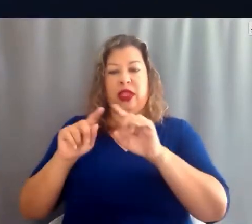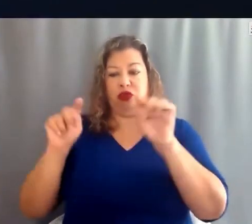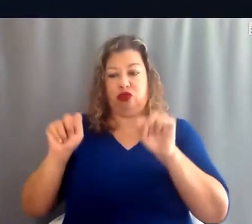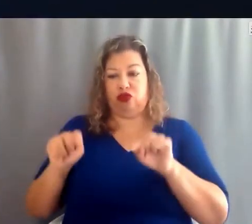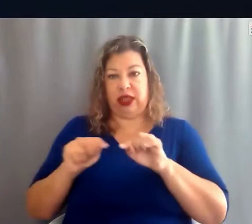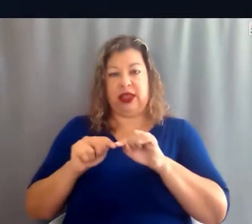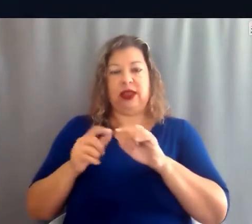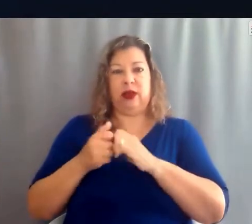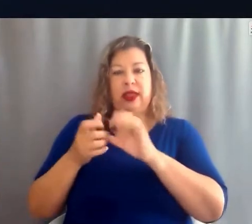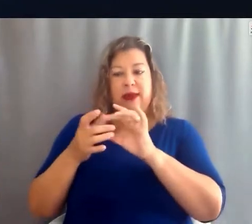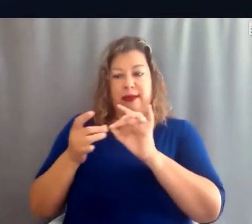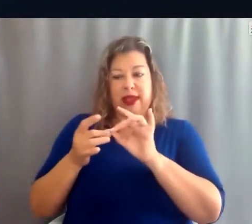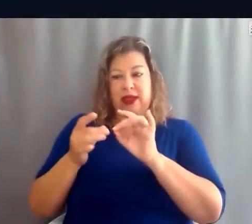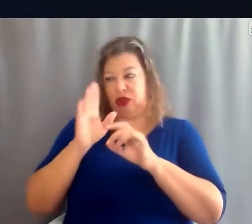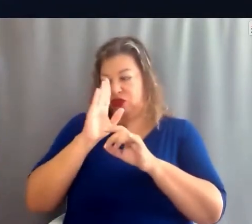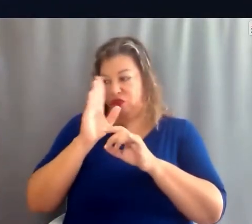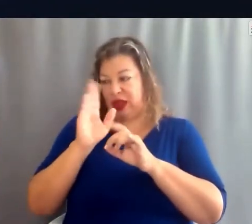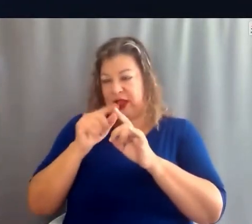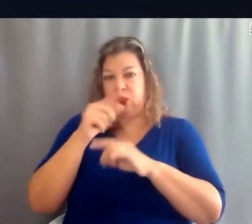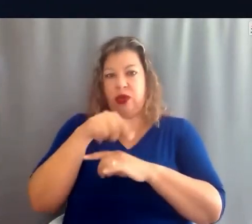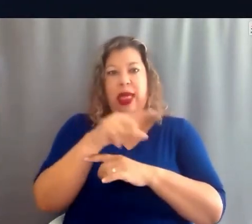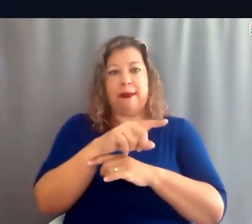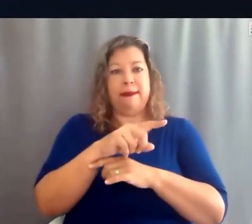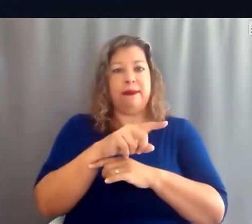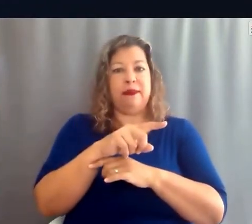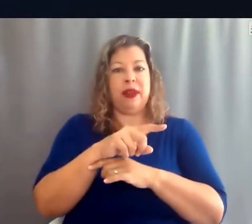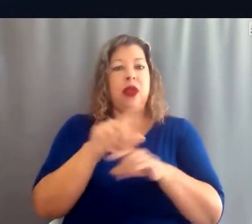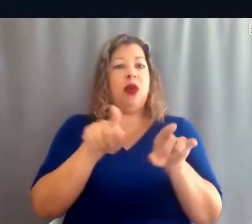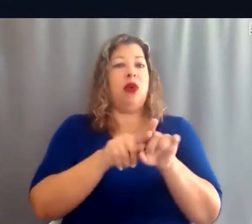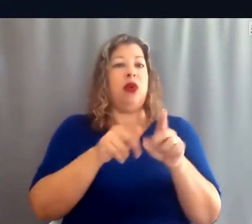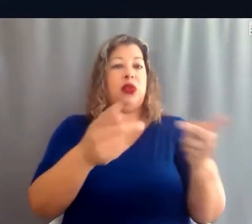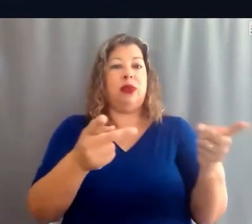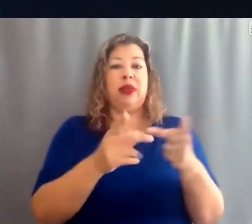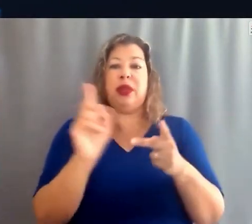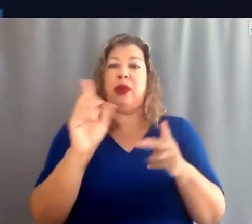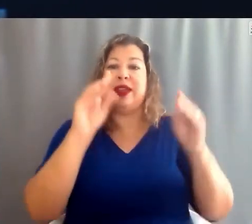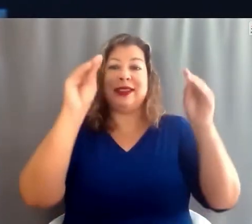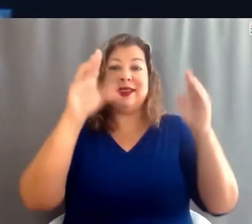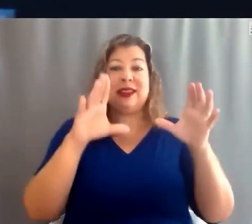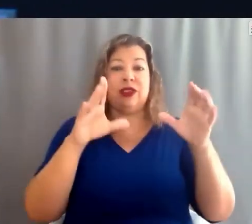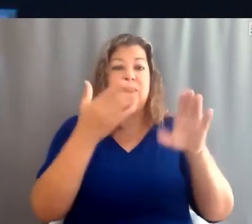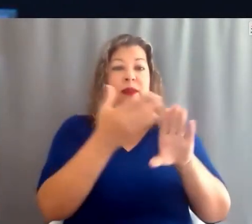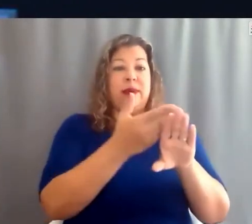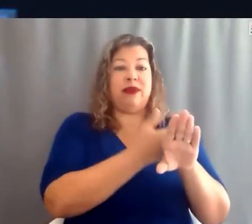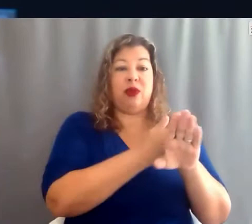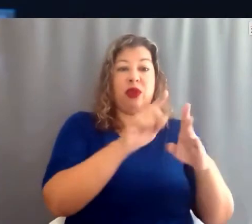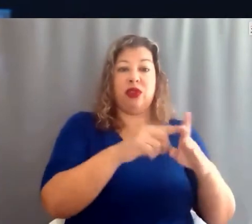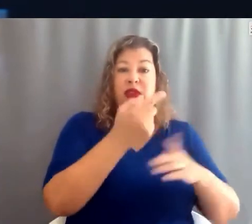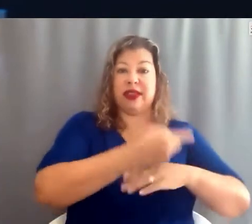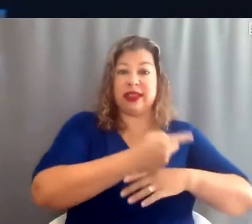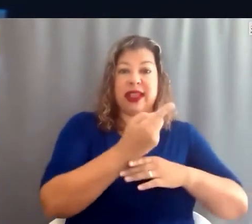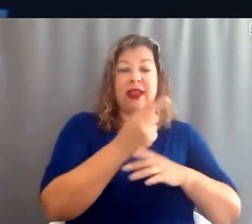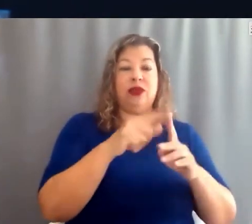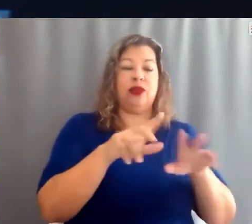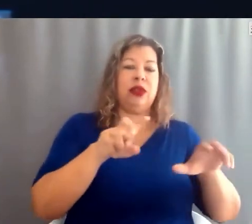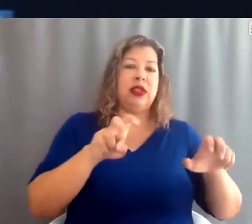And also a place where a teacher can go before they begin the school day, to be able to just have affirmations and remind them of the significance of